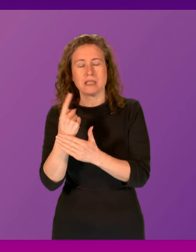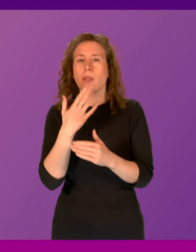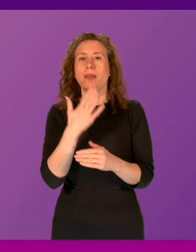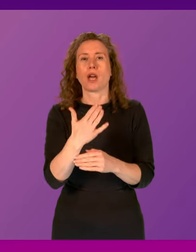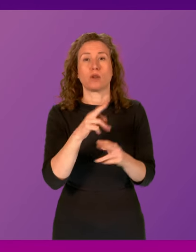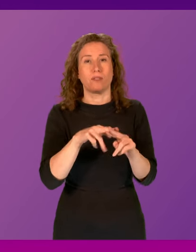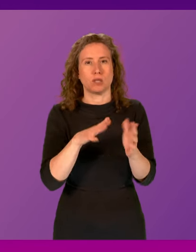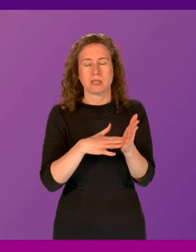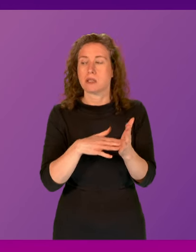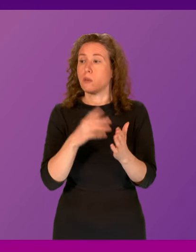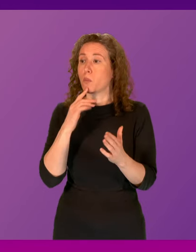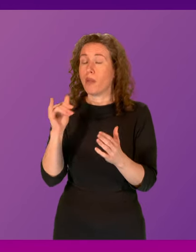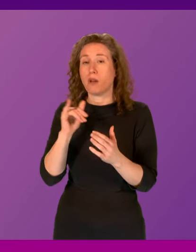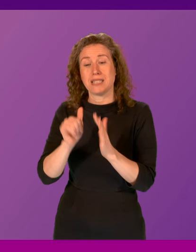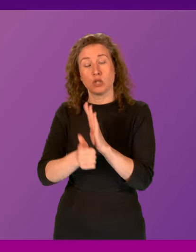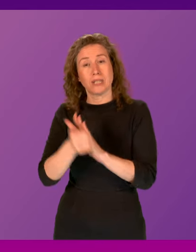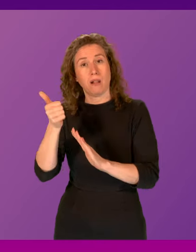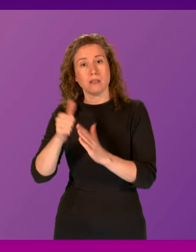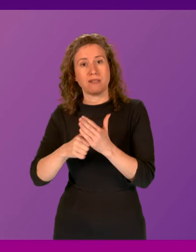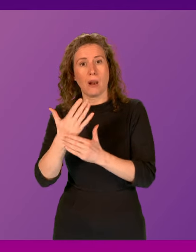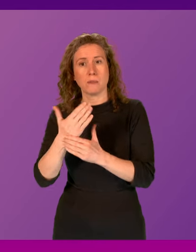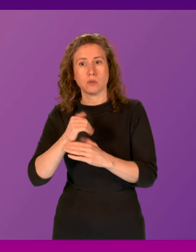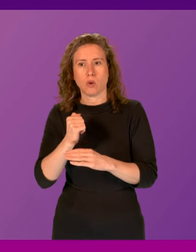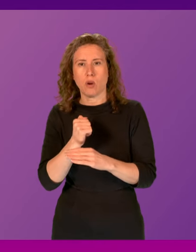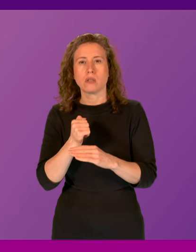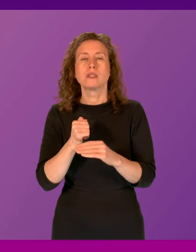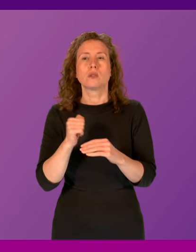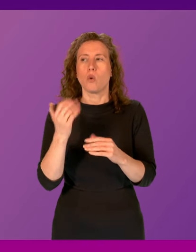such as the work of Skills Development Scotland, national training and apprenticeship programmes